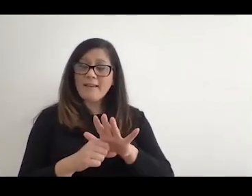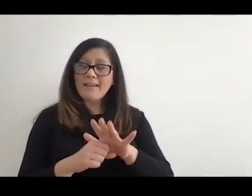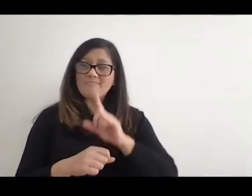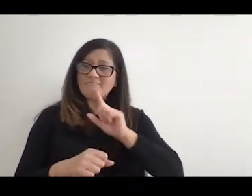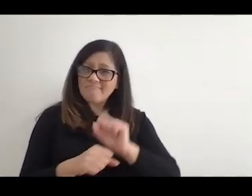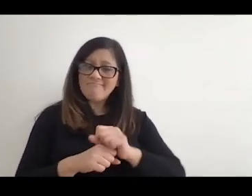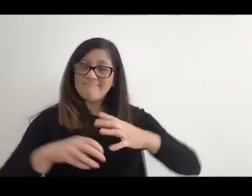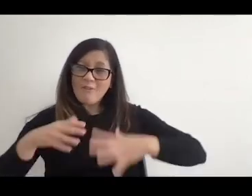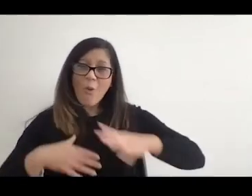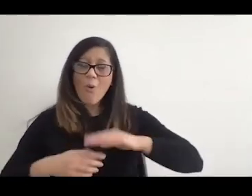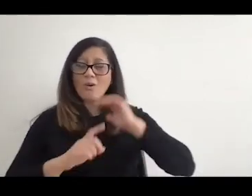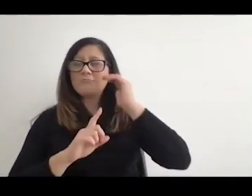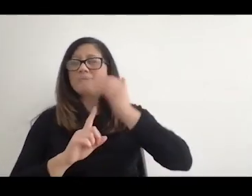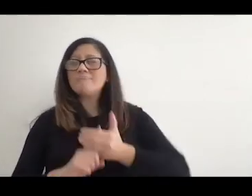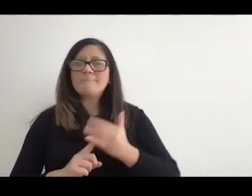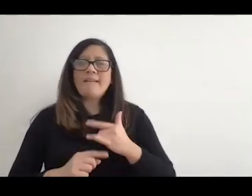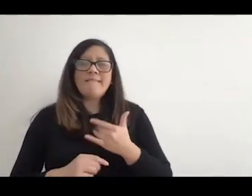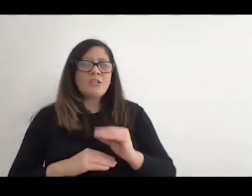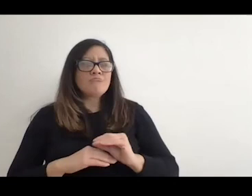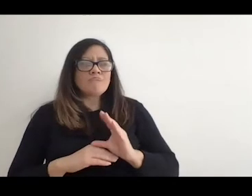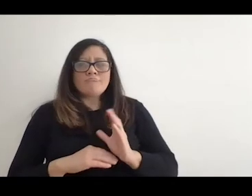It's amazing because it's something that makes me feel good.